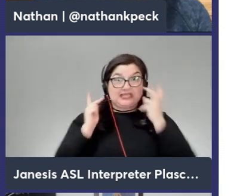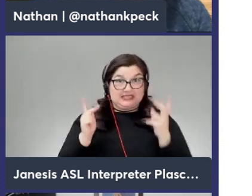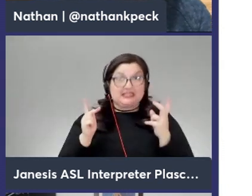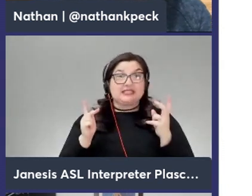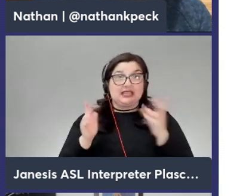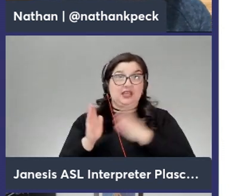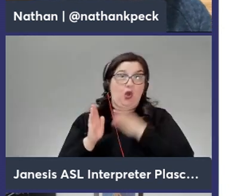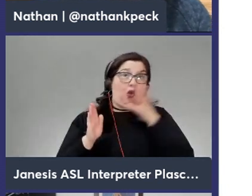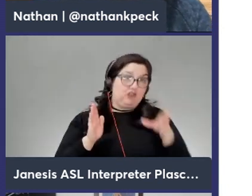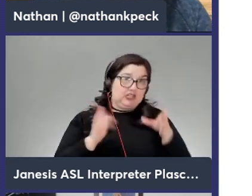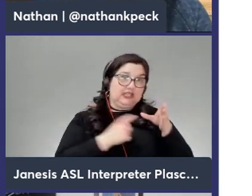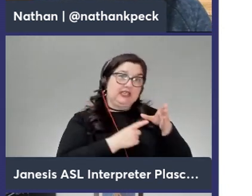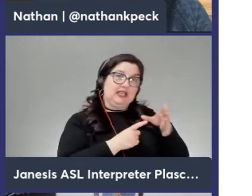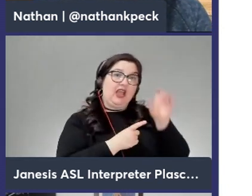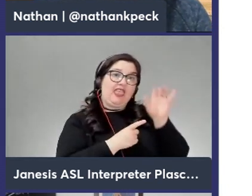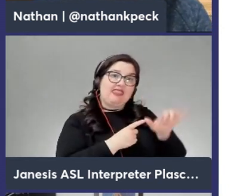we're loading this content from,